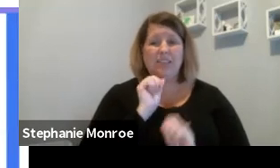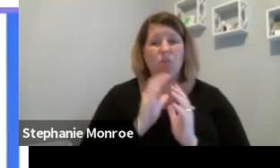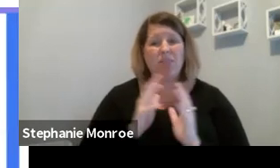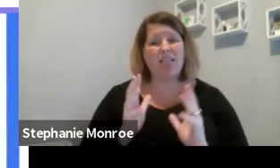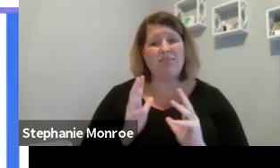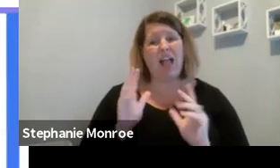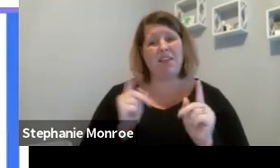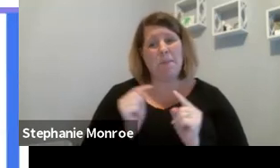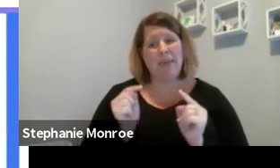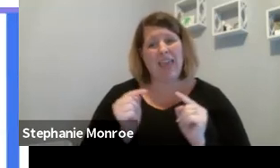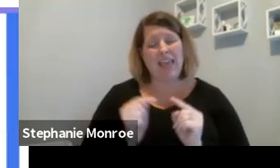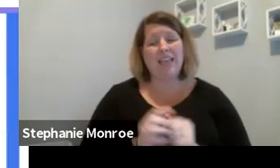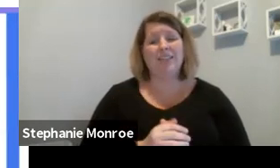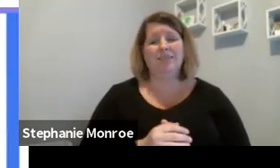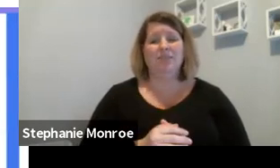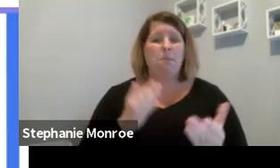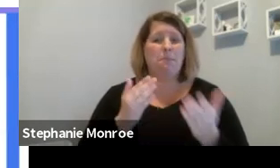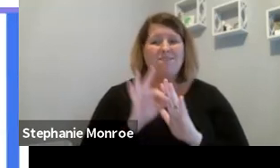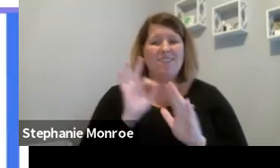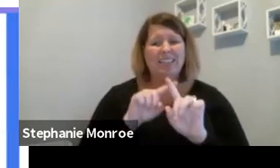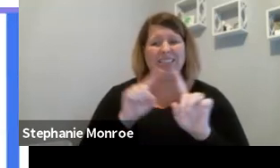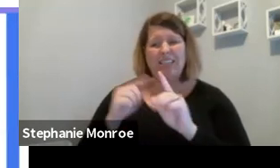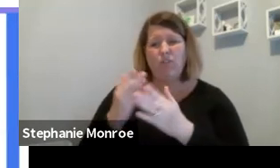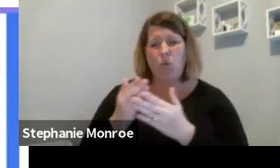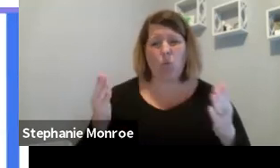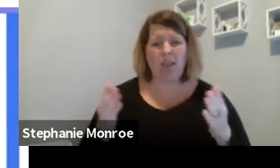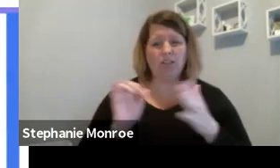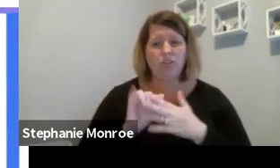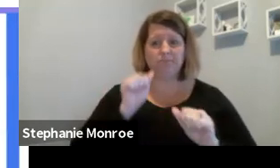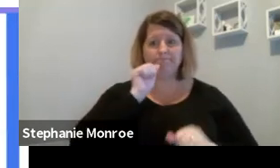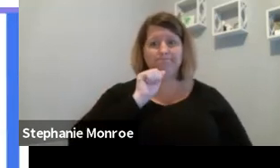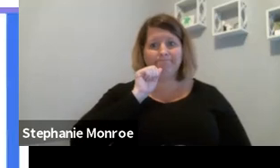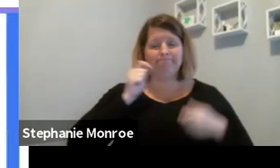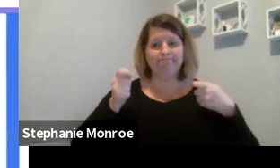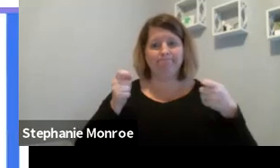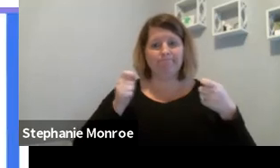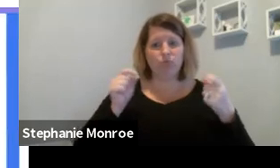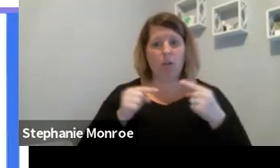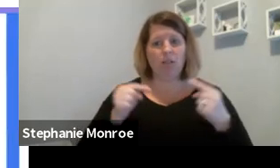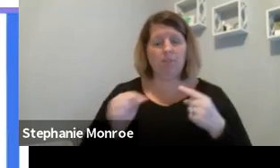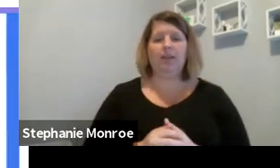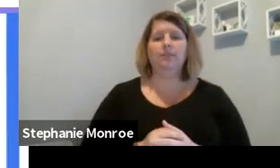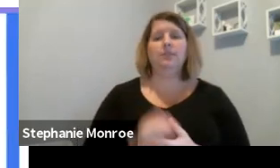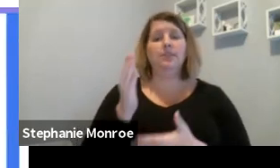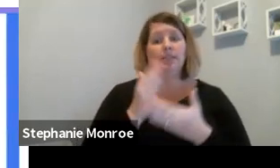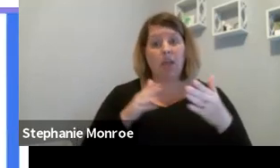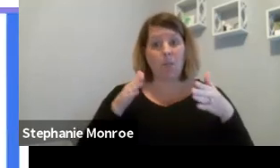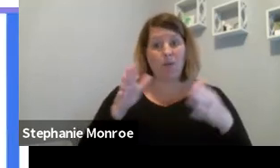so they may find different ways to cope. Some of the ways include using